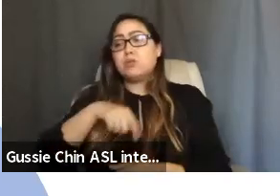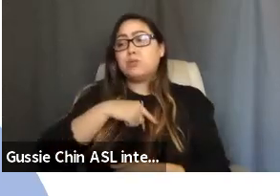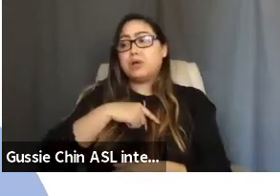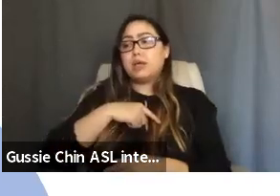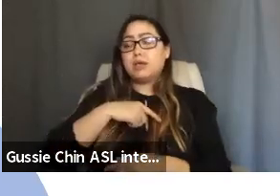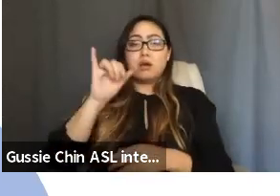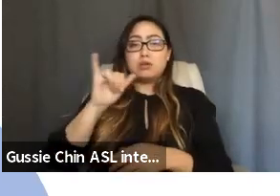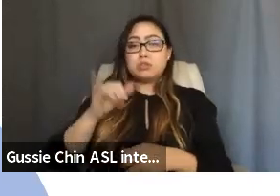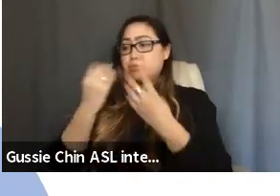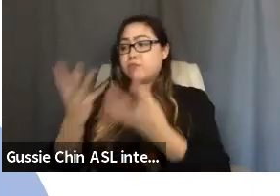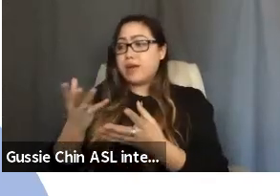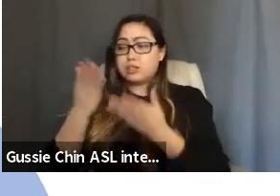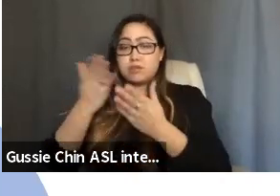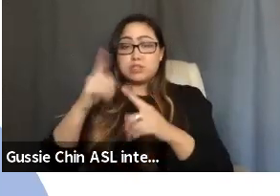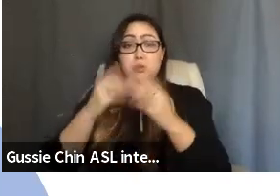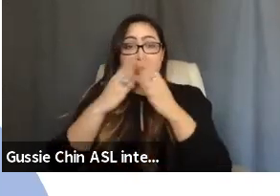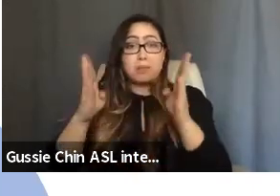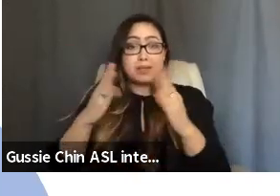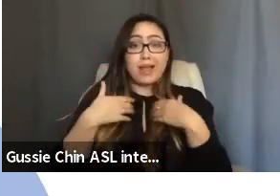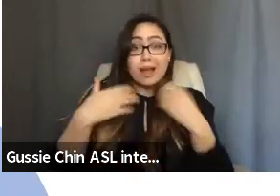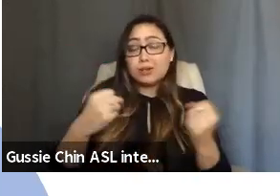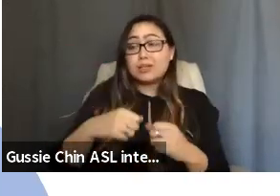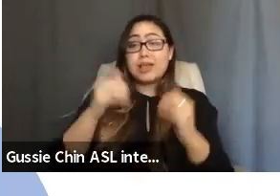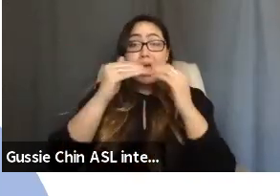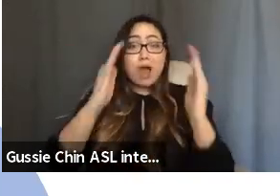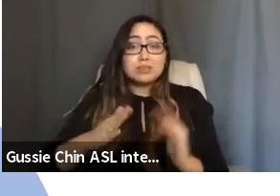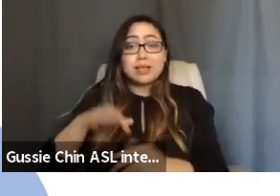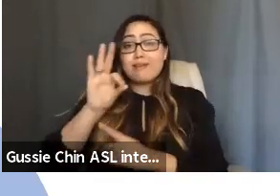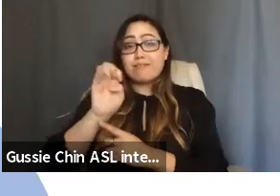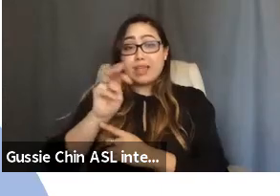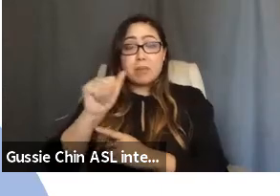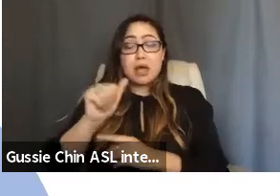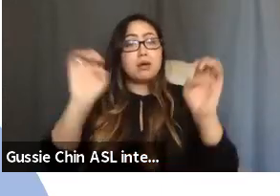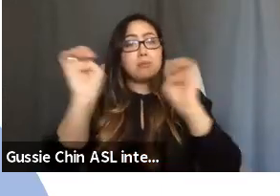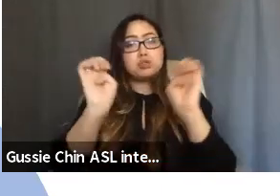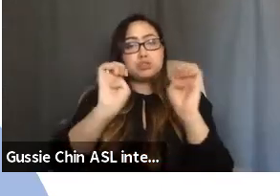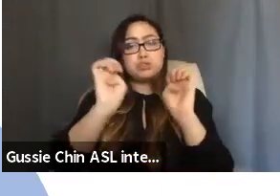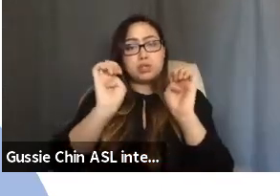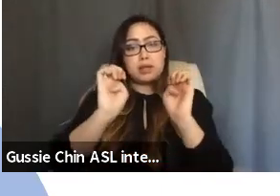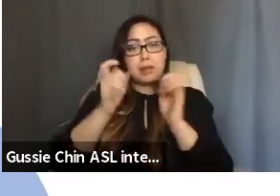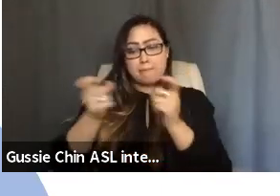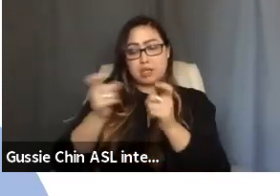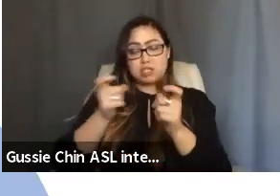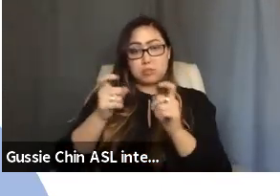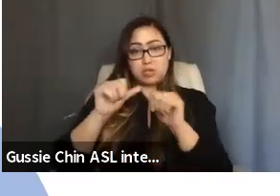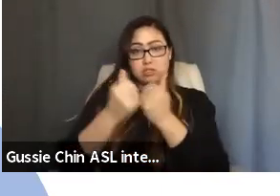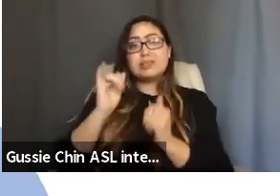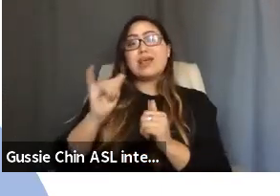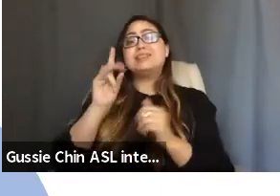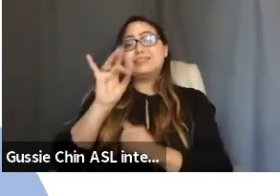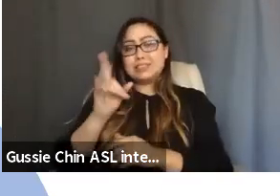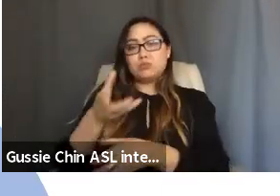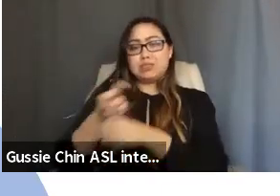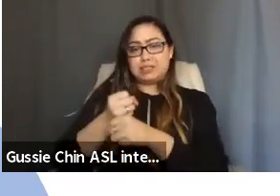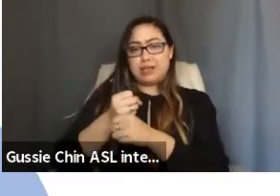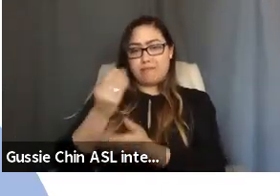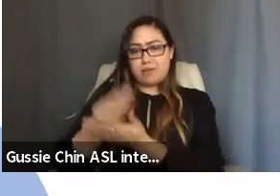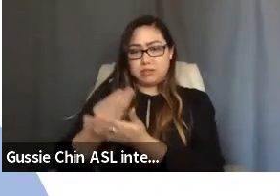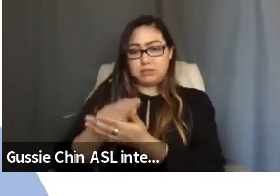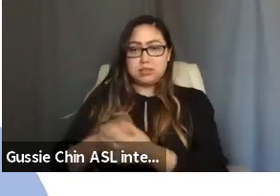health, housing, FEMA, or emergency management agencies that did receive CARES Act funds. In ESF